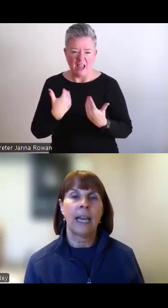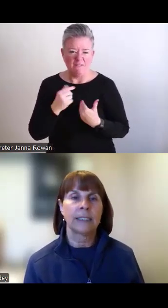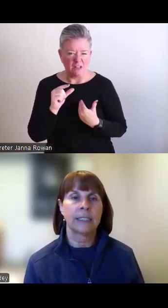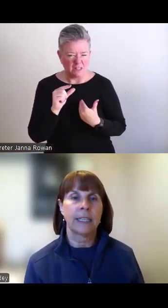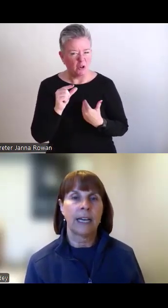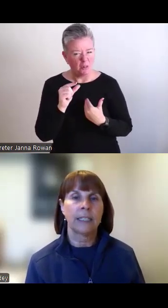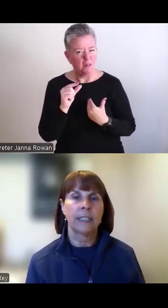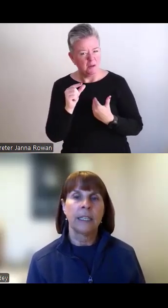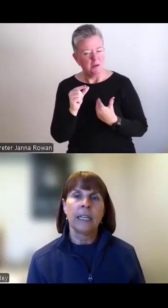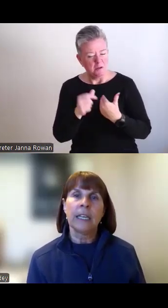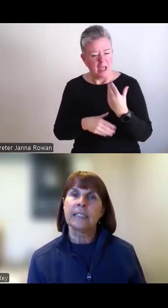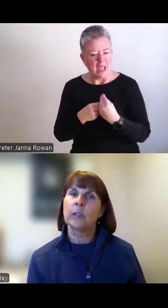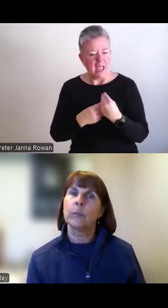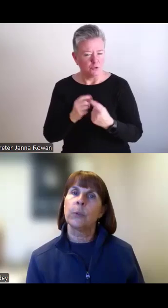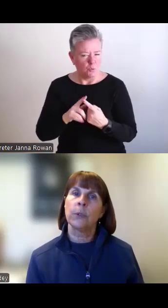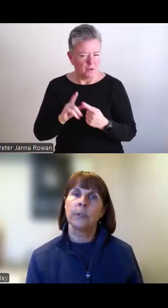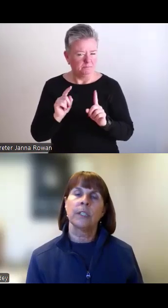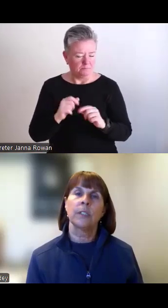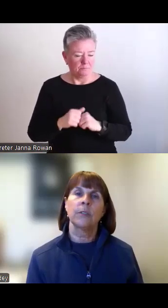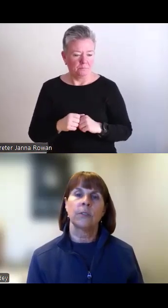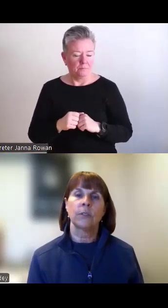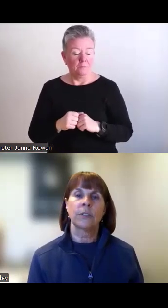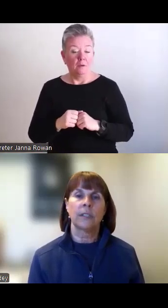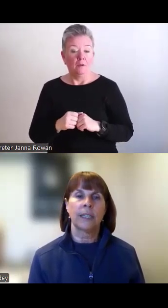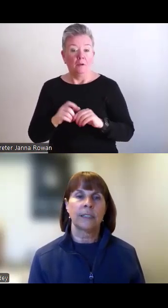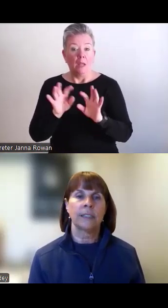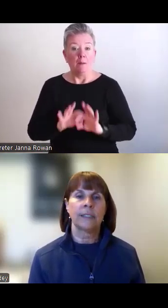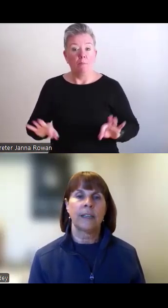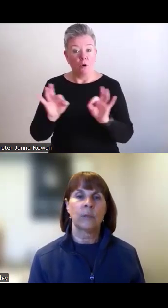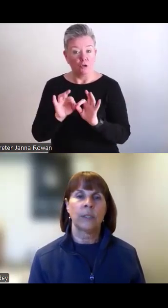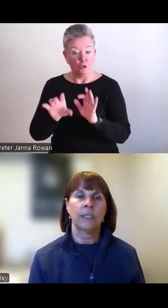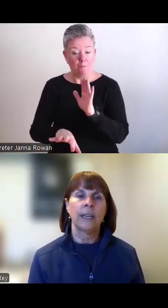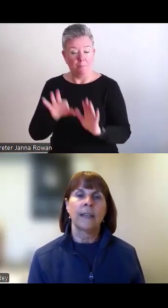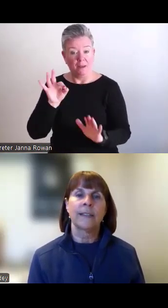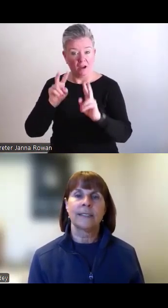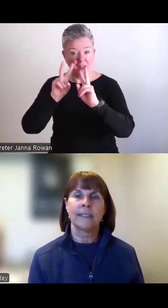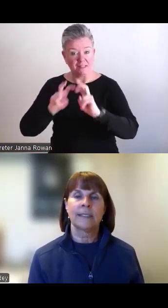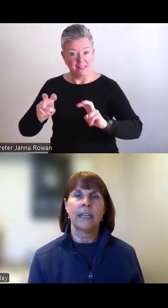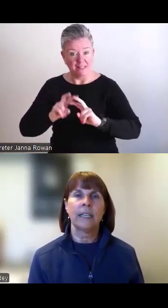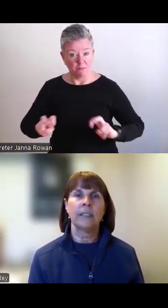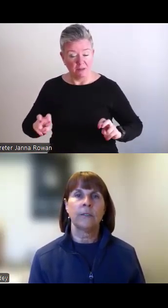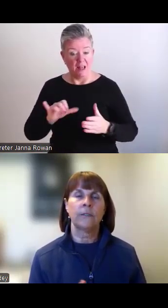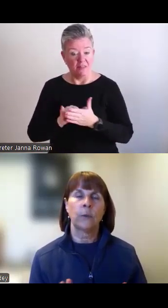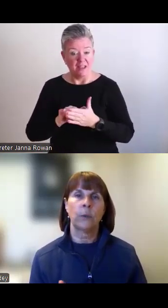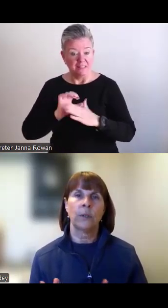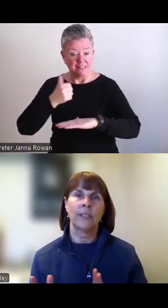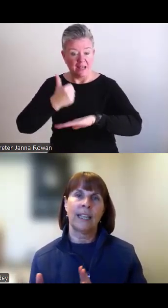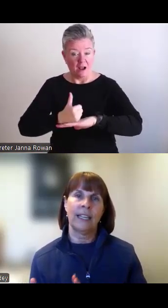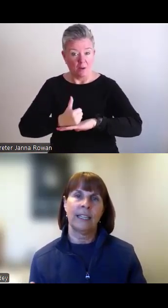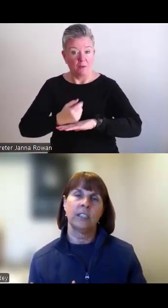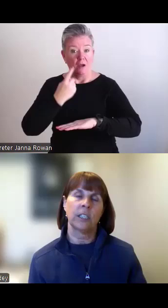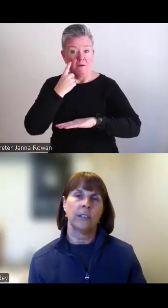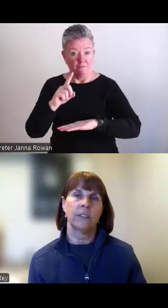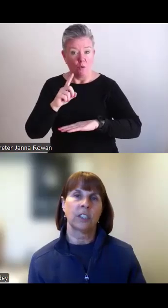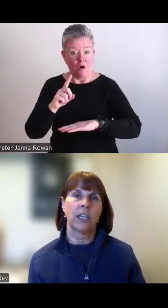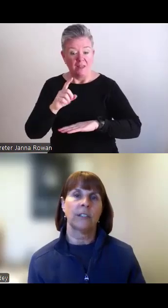to add to that. It's important that you do select an assessment that's designed for the age of the